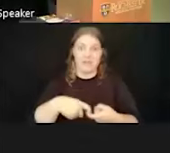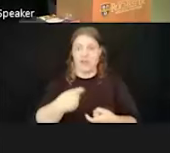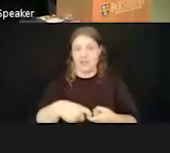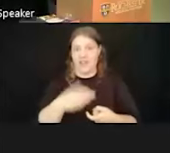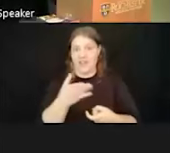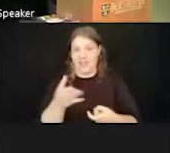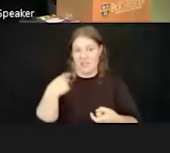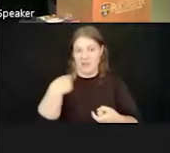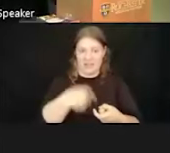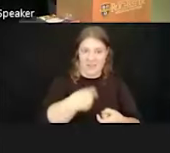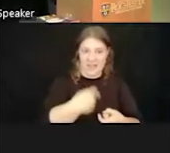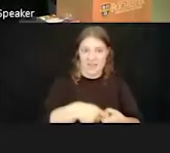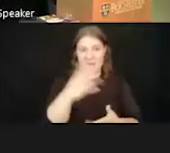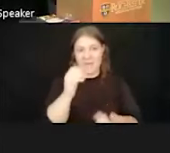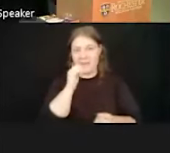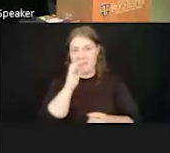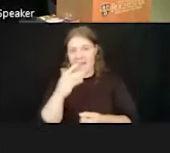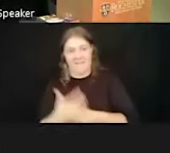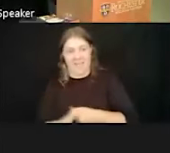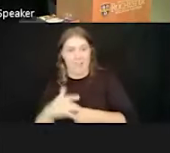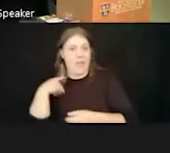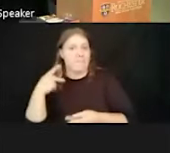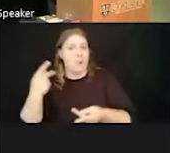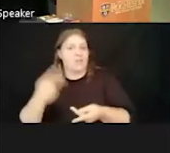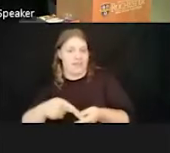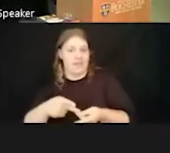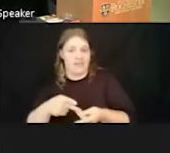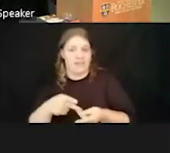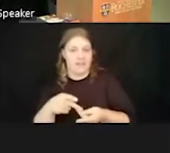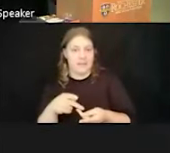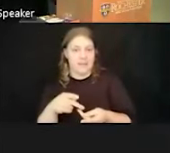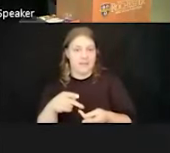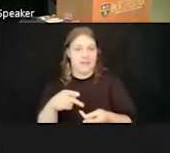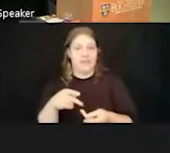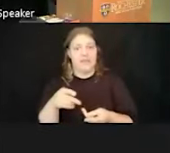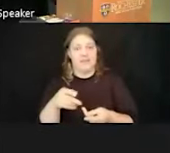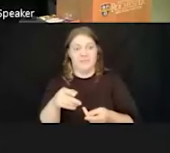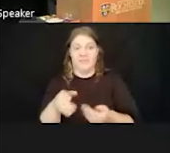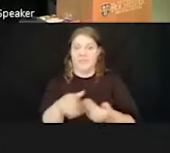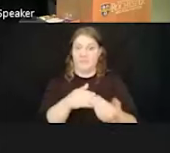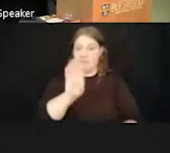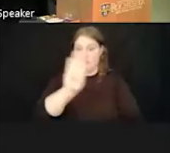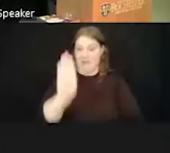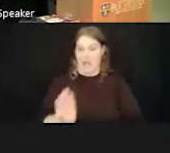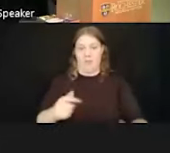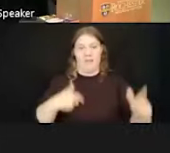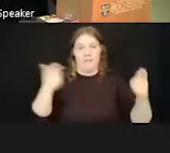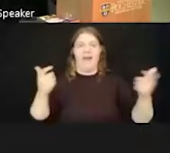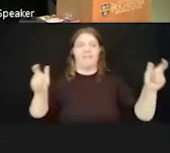might not be available in Portuguese um despite you know Brazil being so massive um so it was